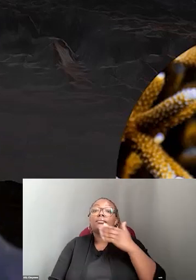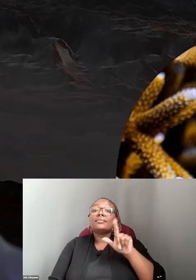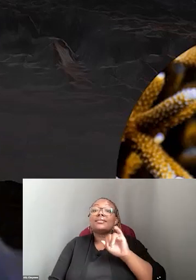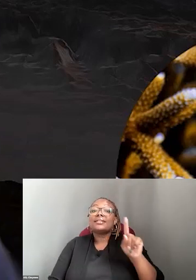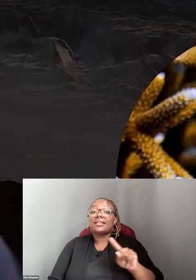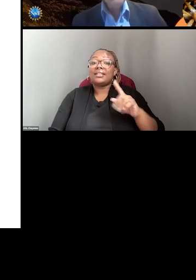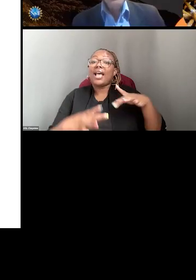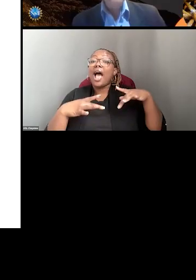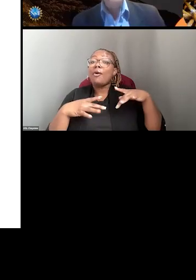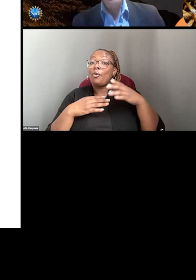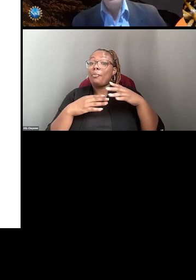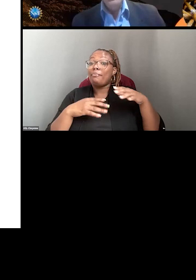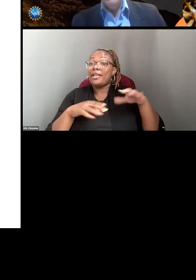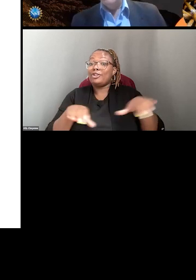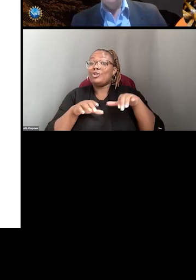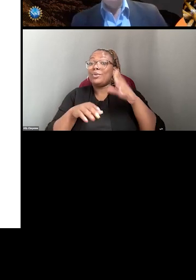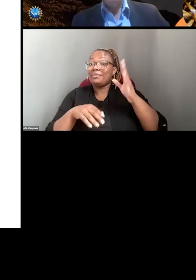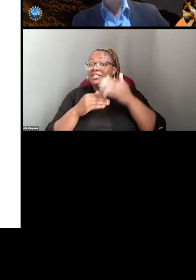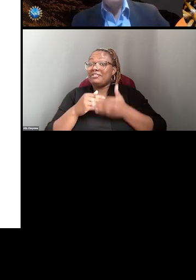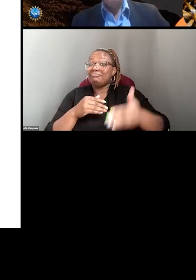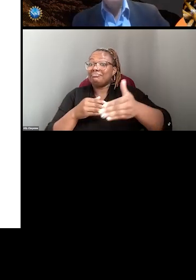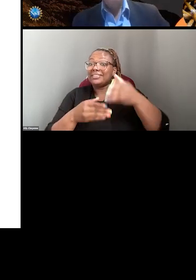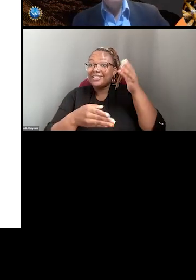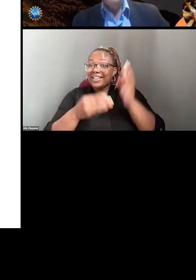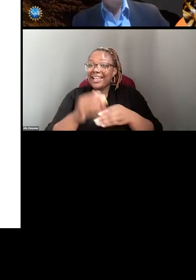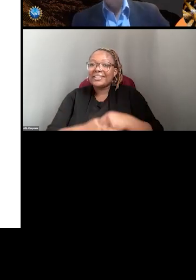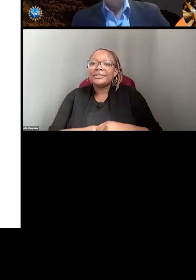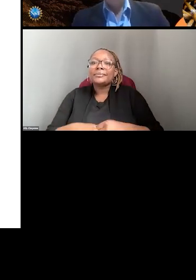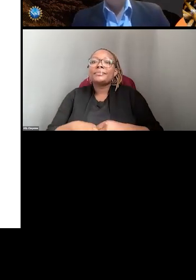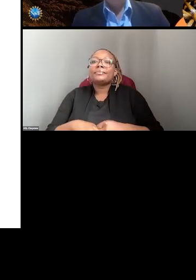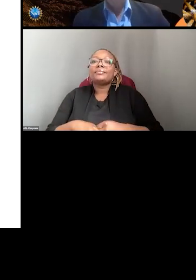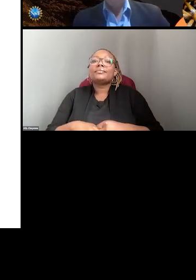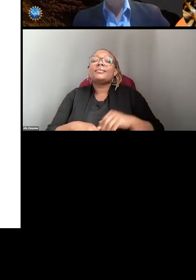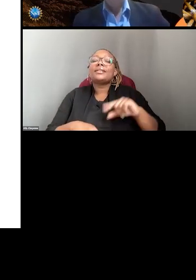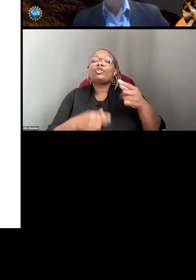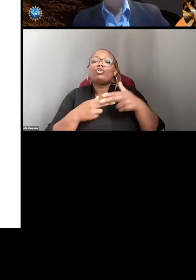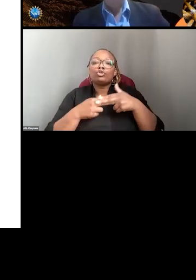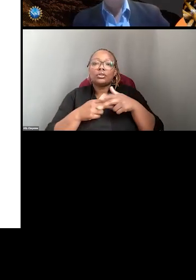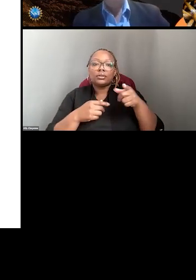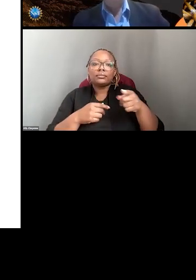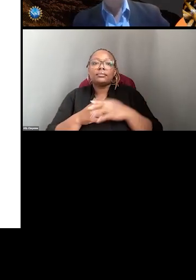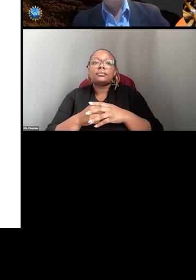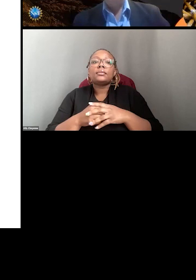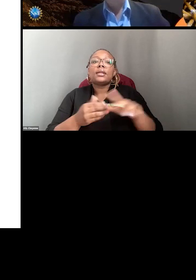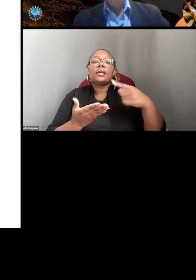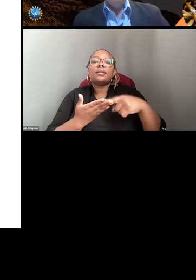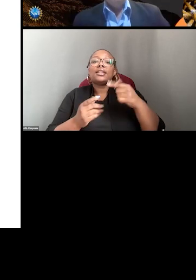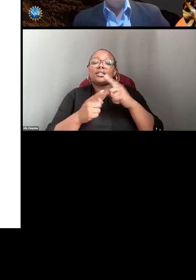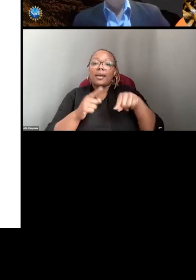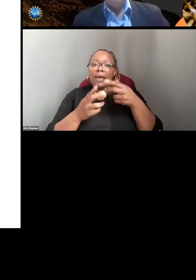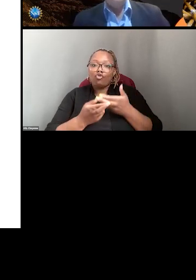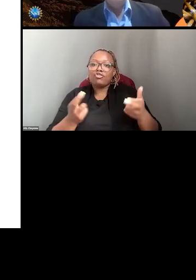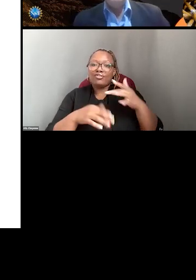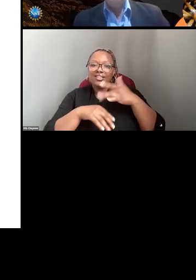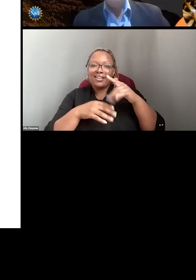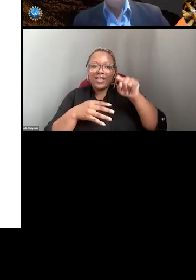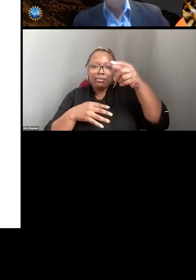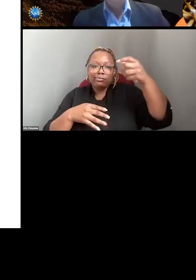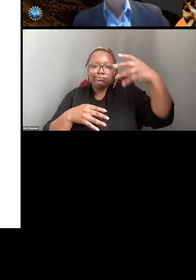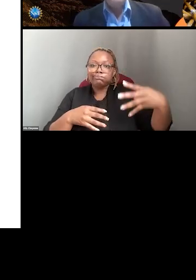So the first slide here talks about resources that are available for awardee organizations.